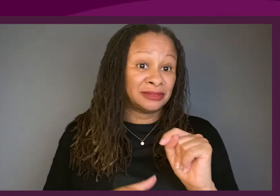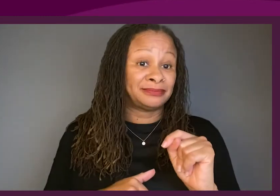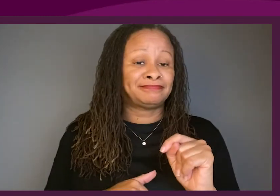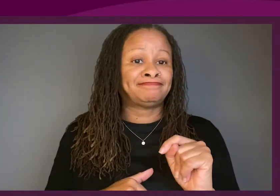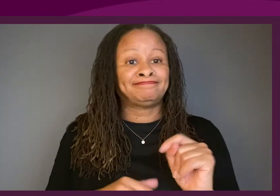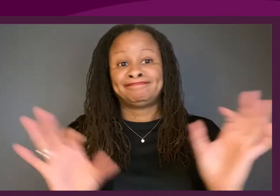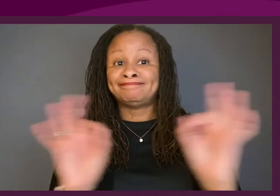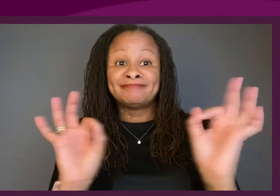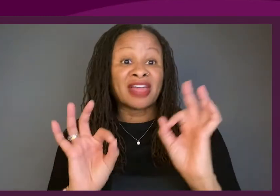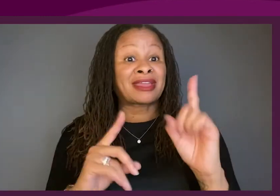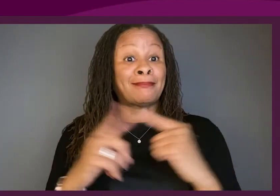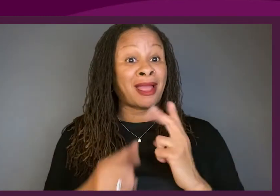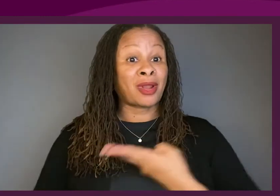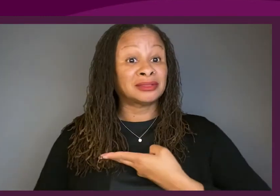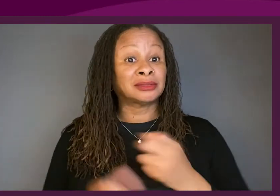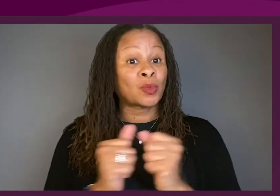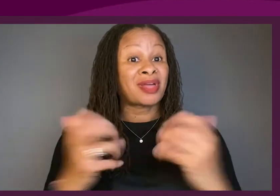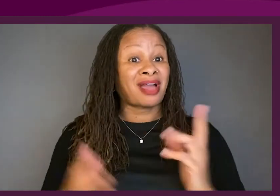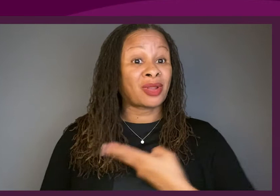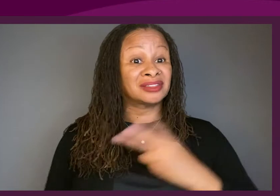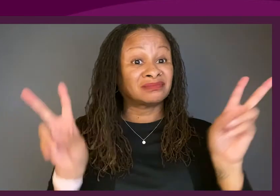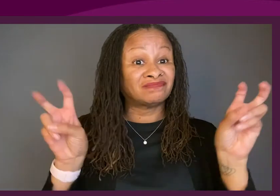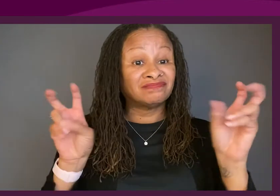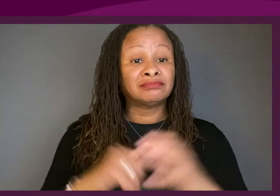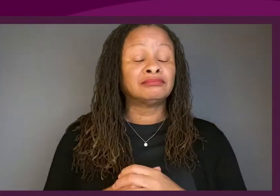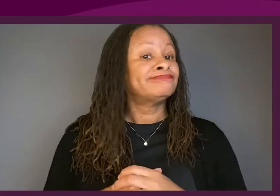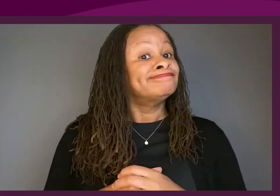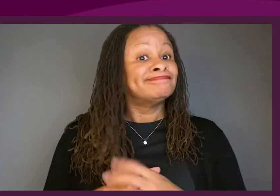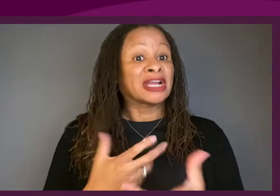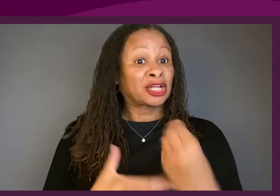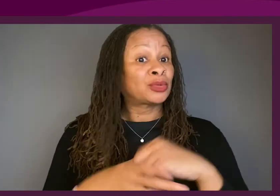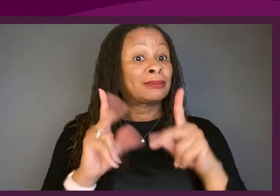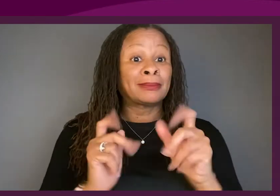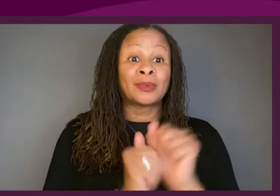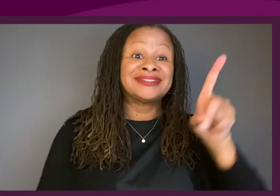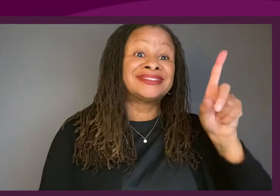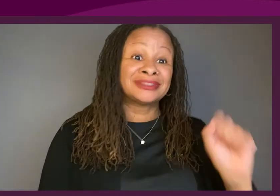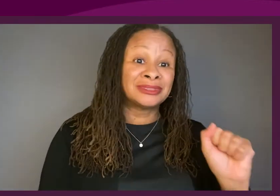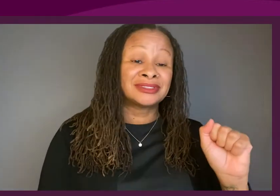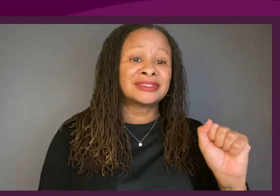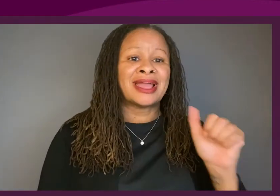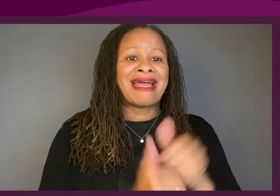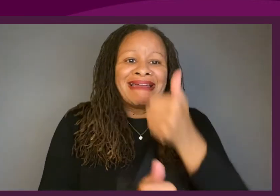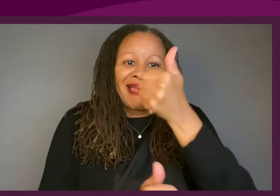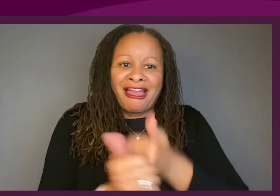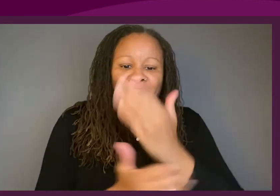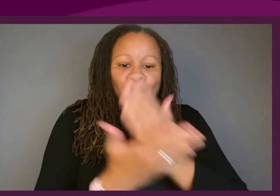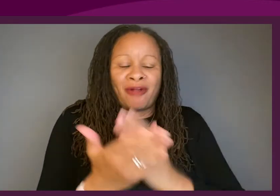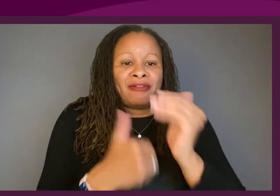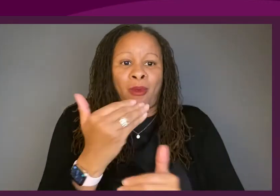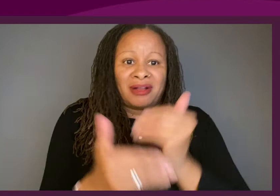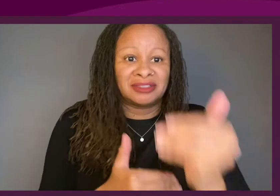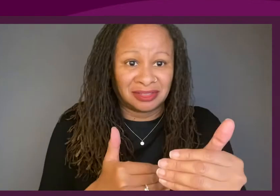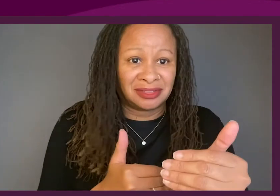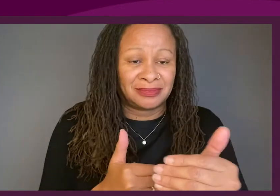people with disabilities at every step of the way in planning for, throughout responding,